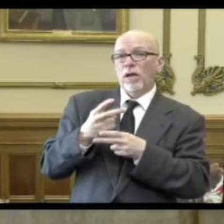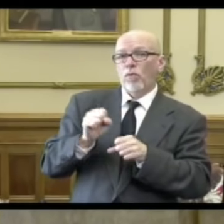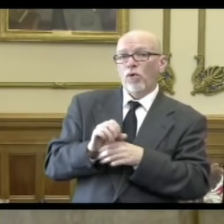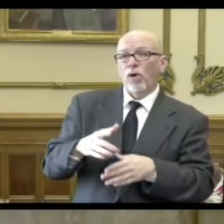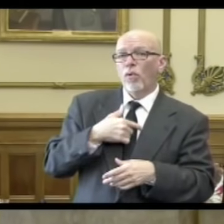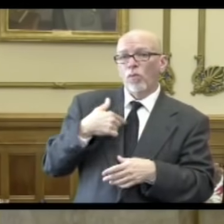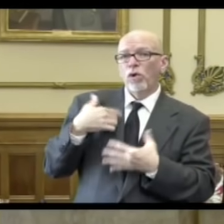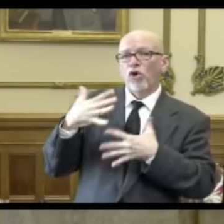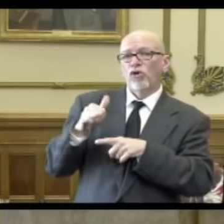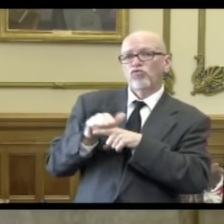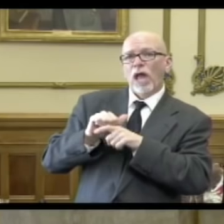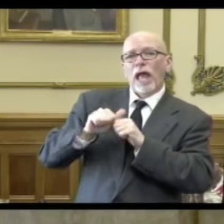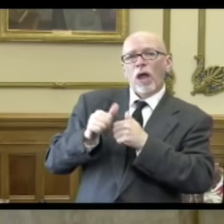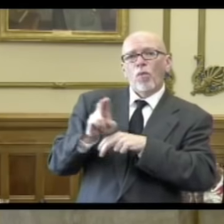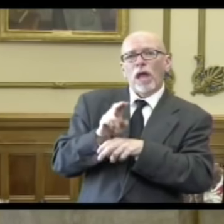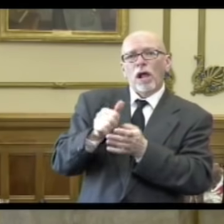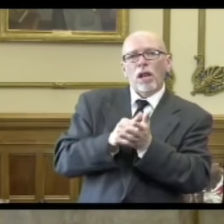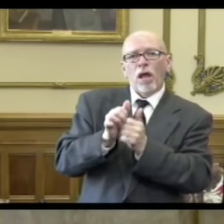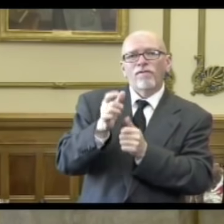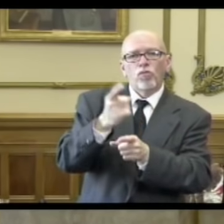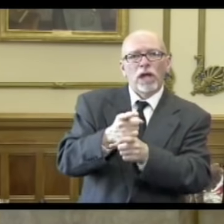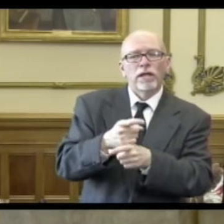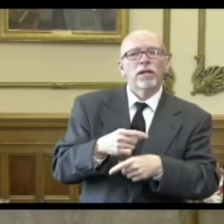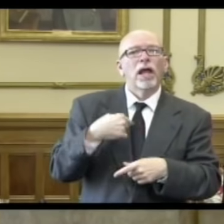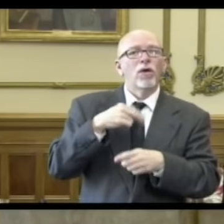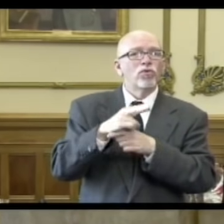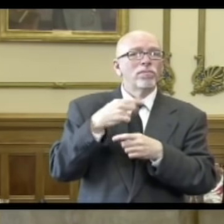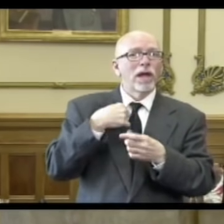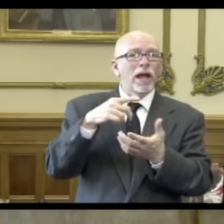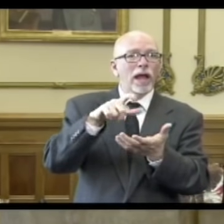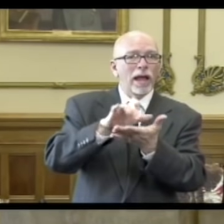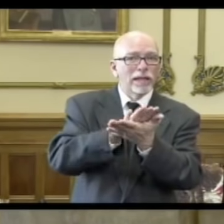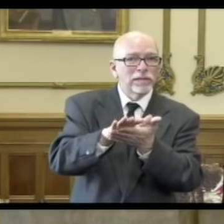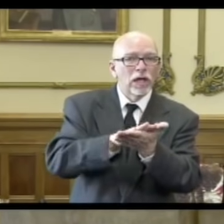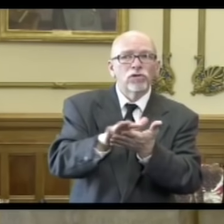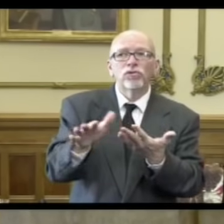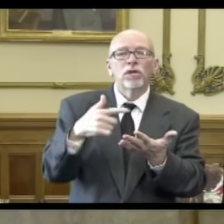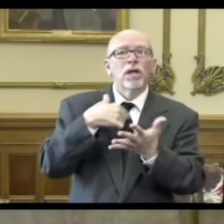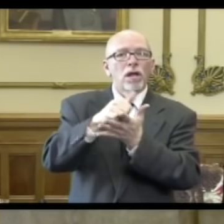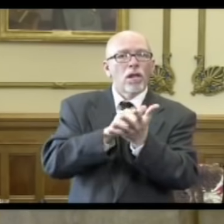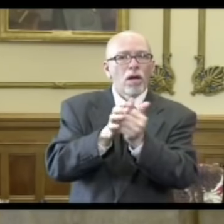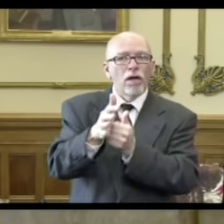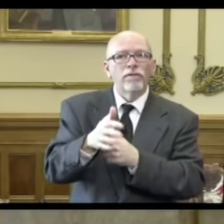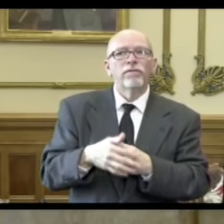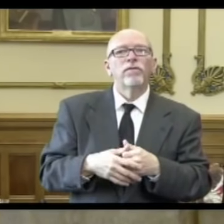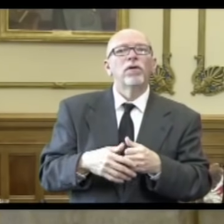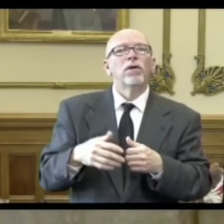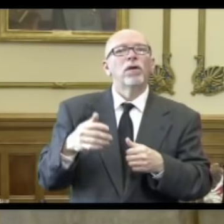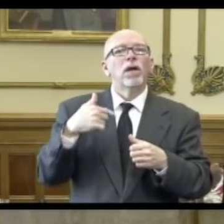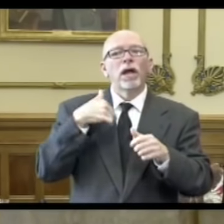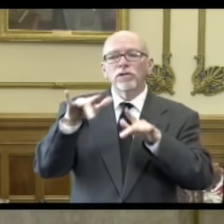QUESTION. I ABSOLUTELY AGREE ABOUT NOT WEARING GLOVES AND PUBLIC SO AS A HEALTH CARE WORKER MYSELF WERE TRAINED ON